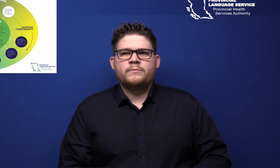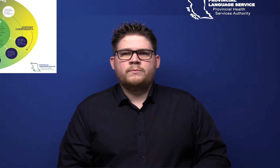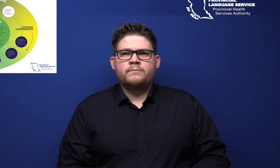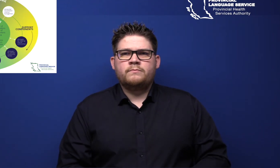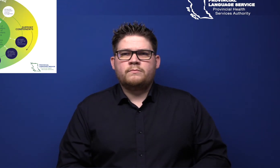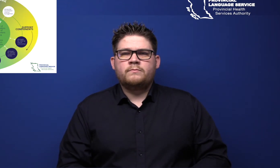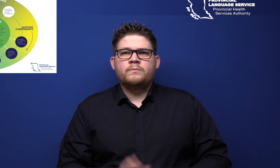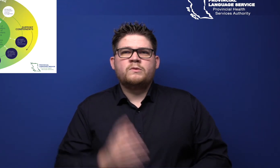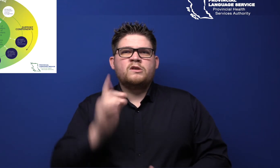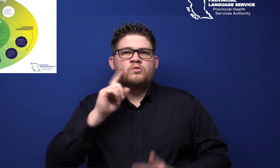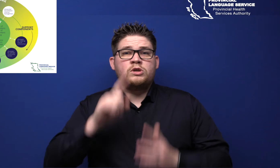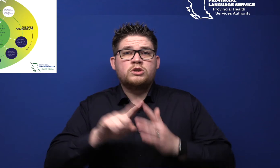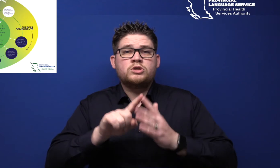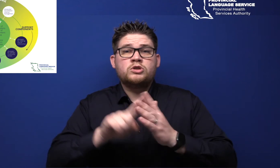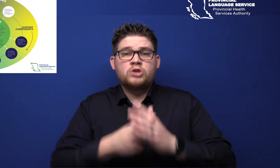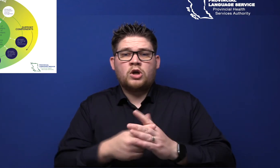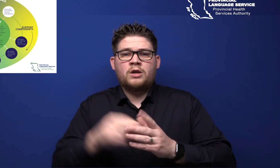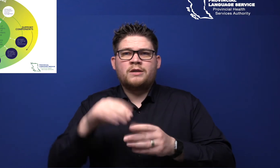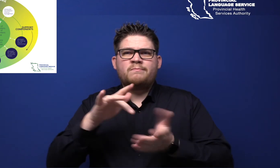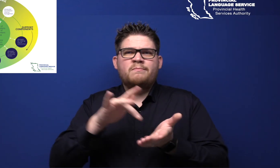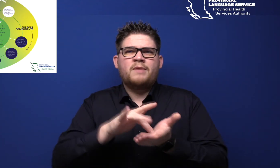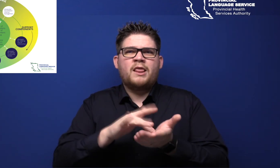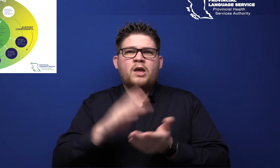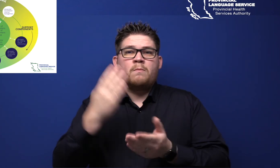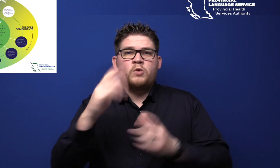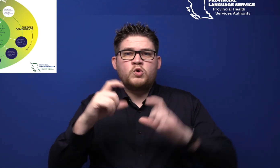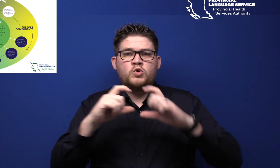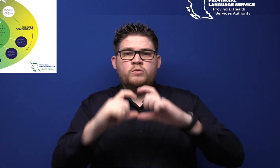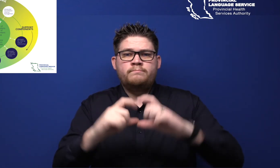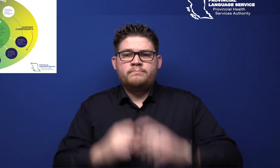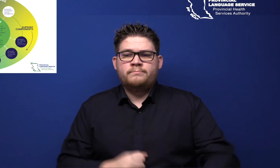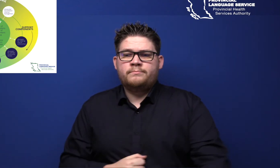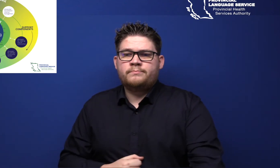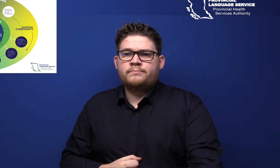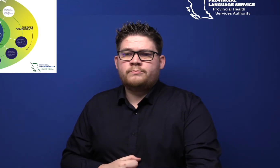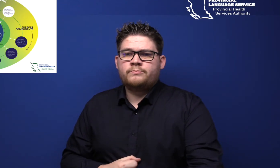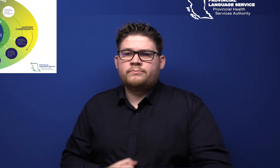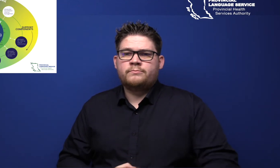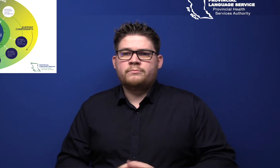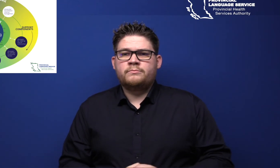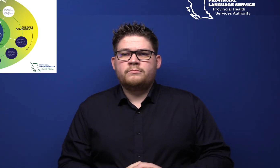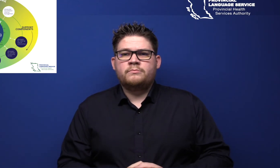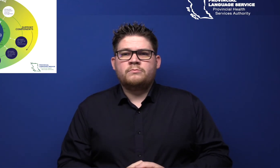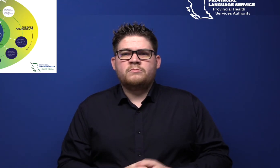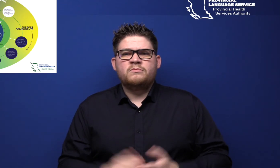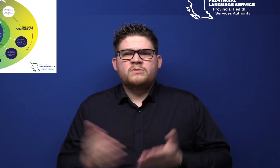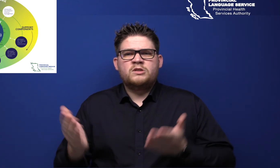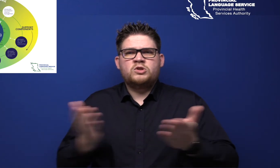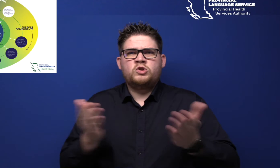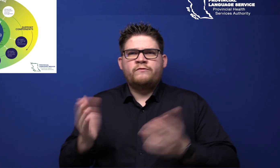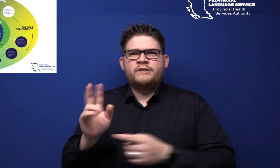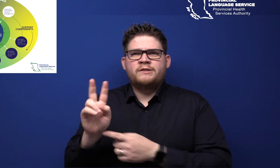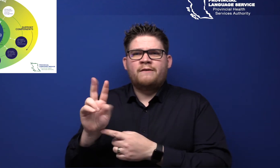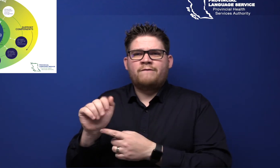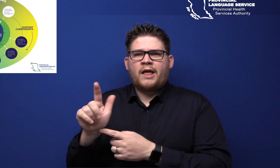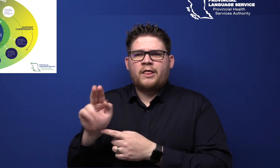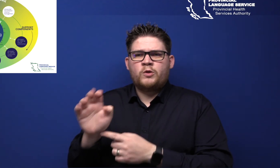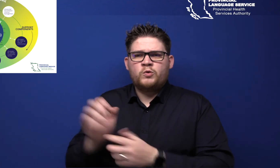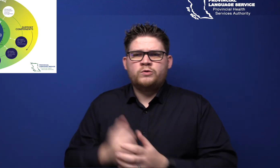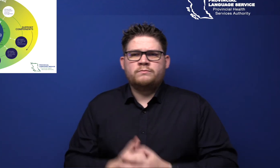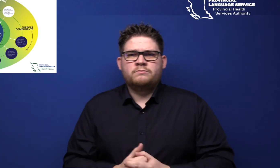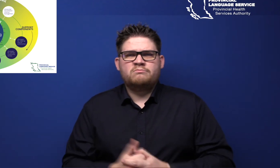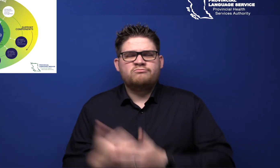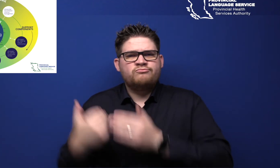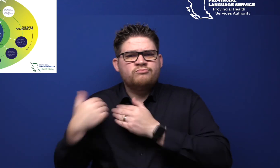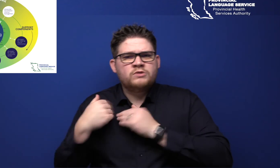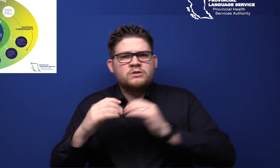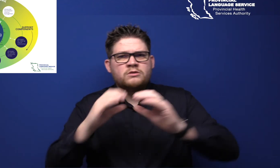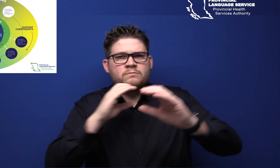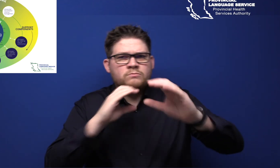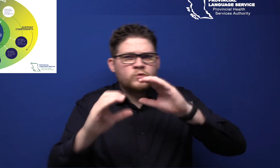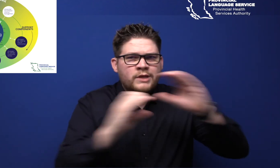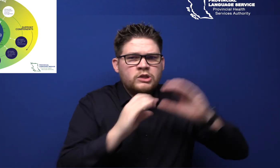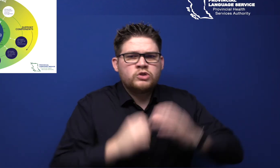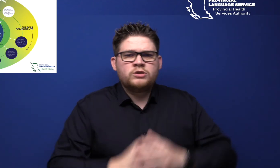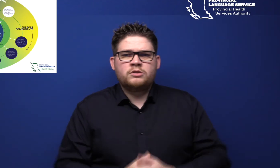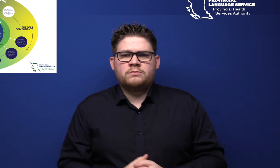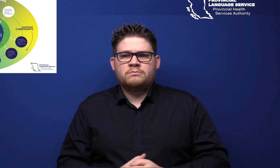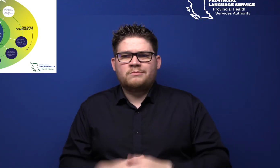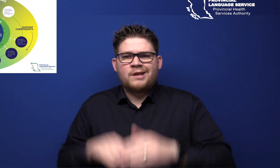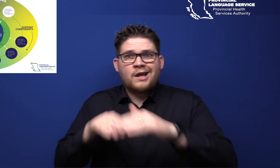DIFFERENT PARTS OF THIS MODEL. WE WILL START WITH THE MIDDLE, THE BLUE PARTS. THE SERVICE VALUES.